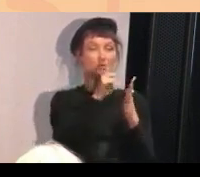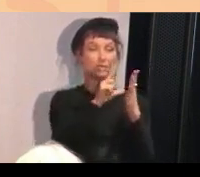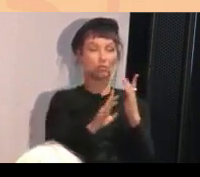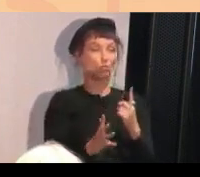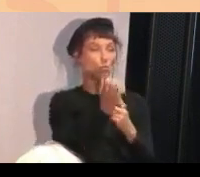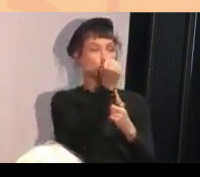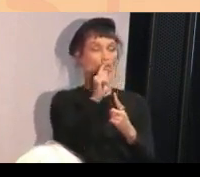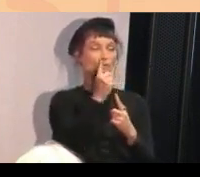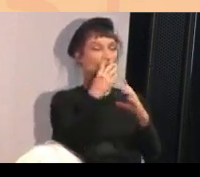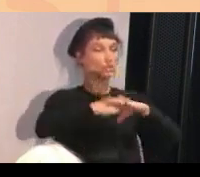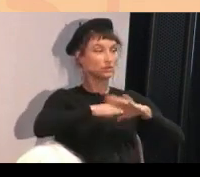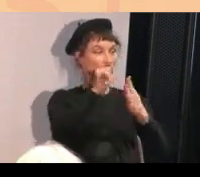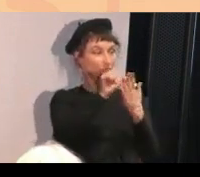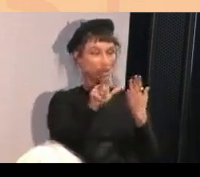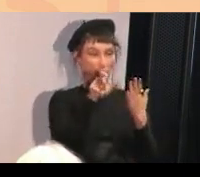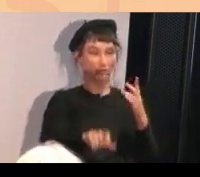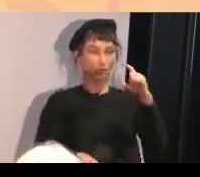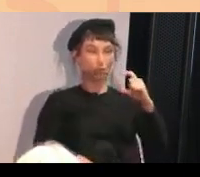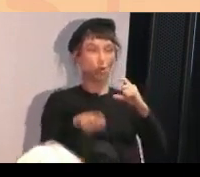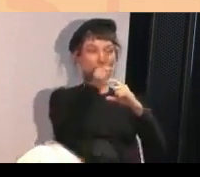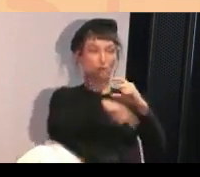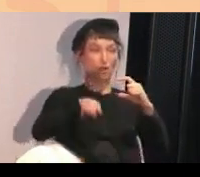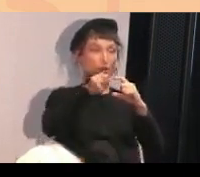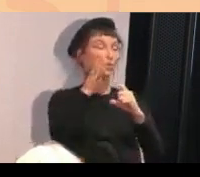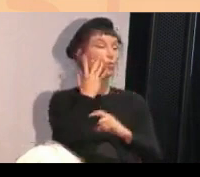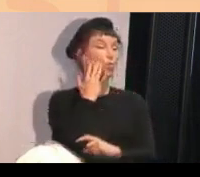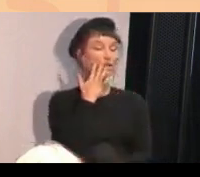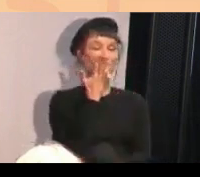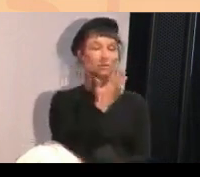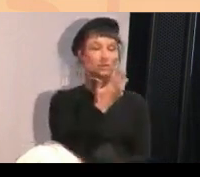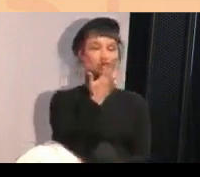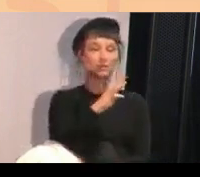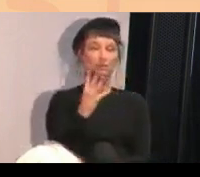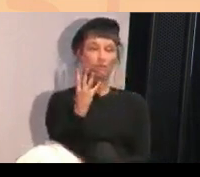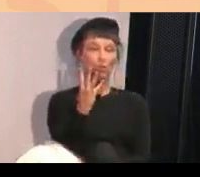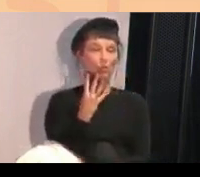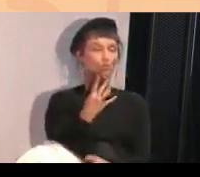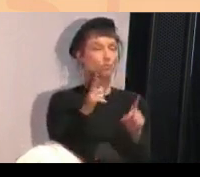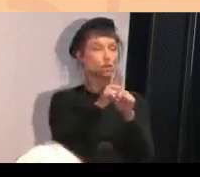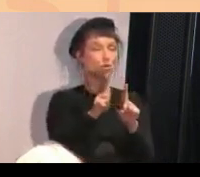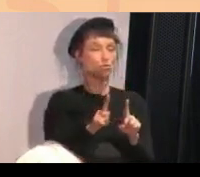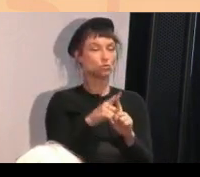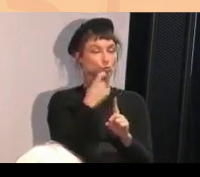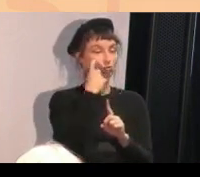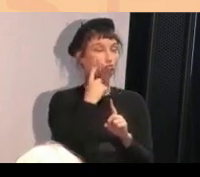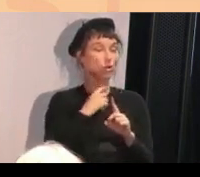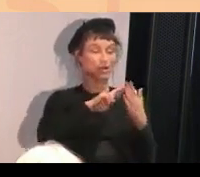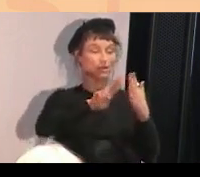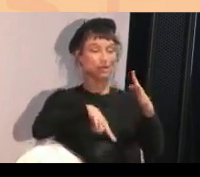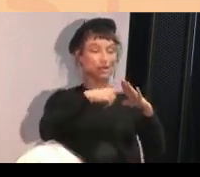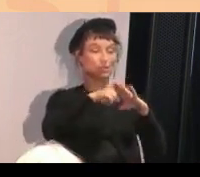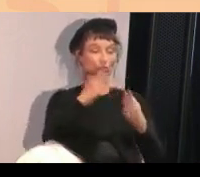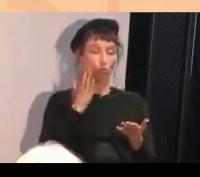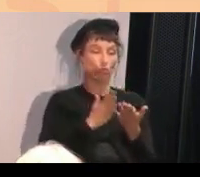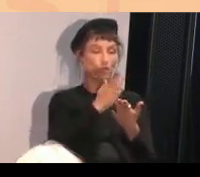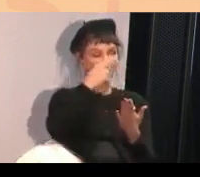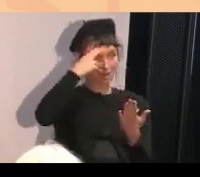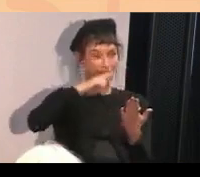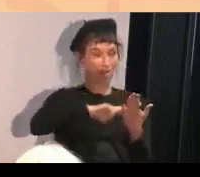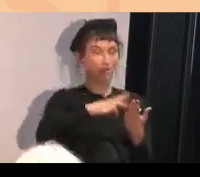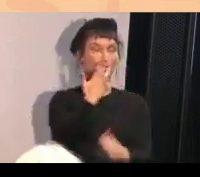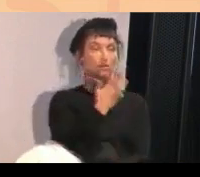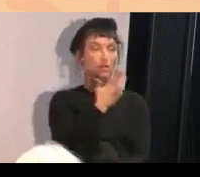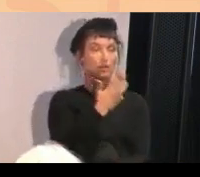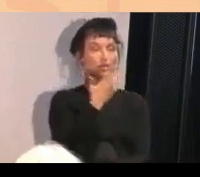Nation artists in copyright in 1994 and also attempted a national authenticity label in 1999.